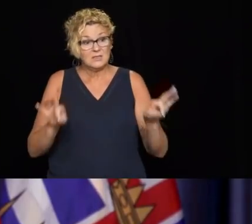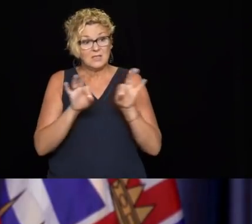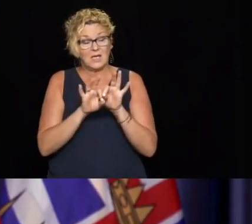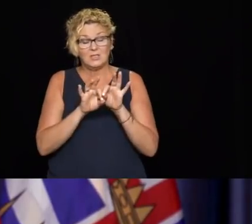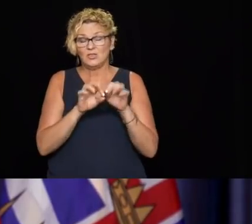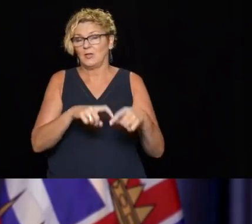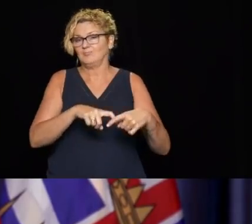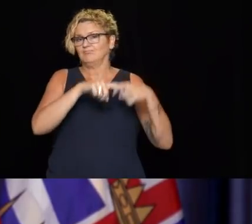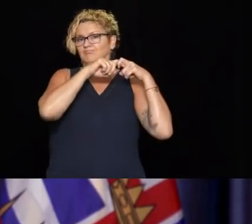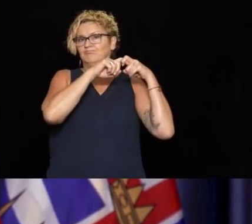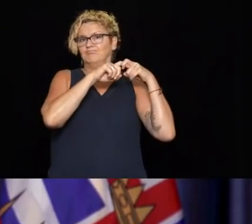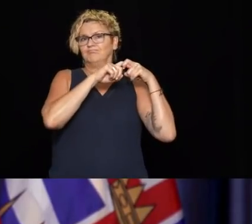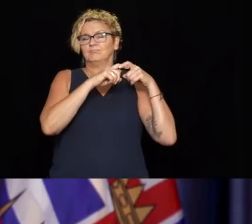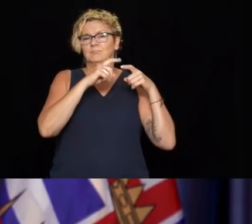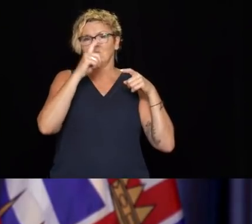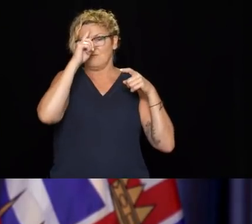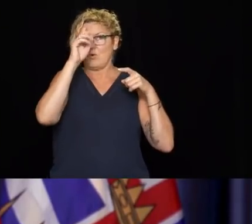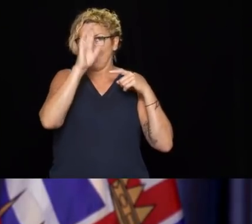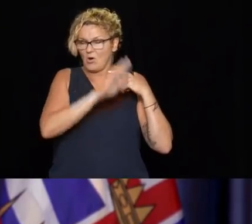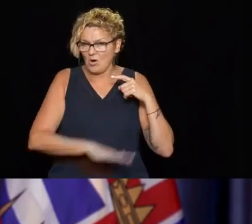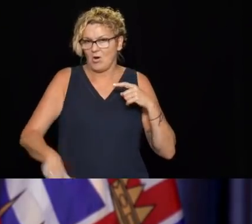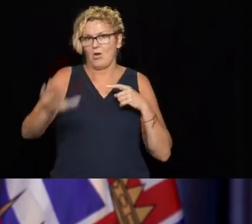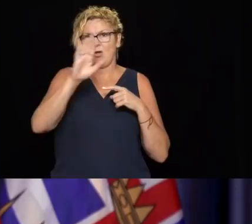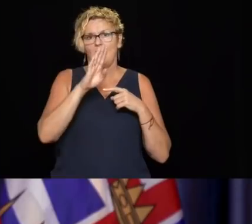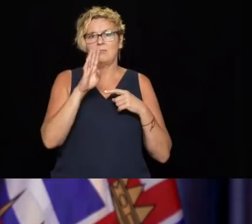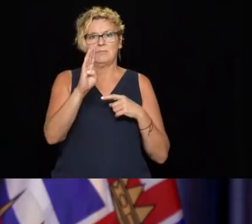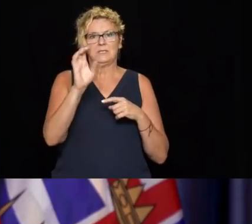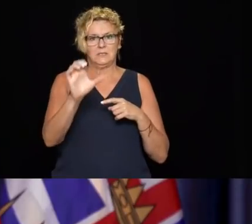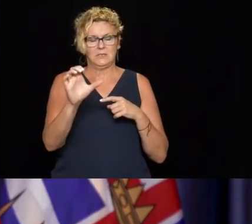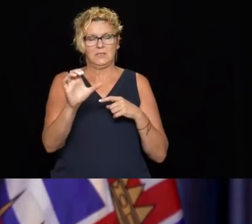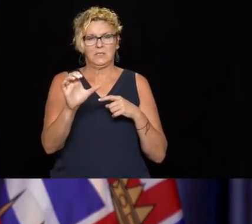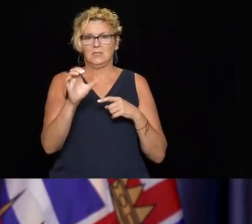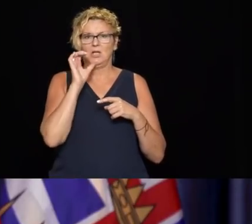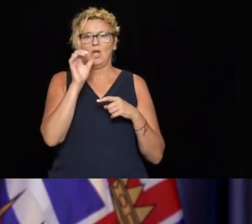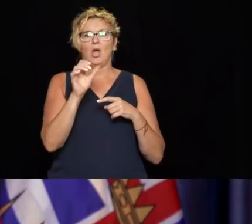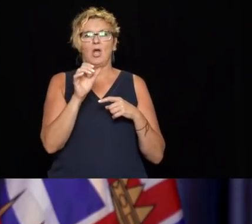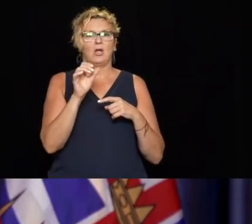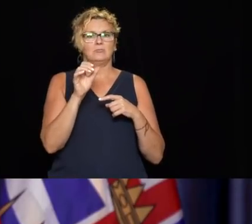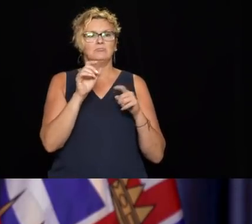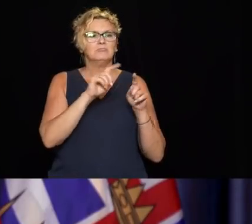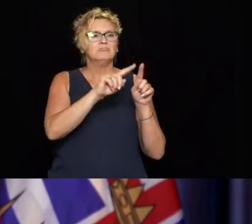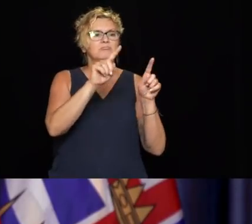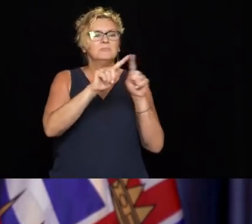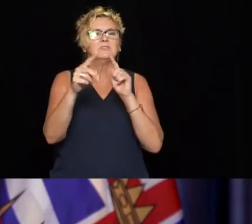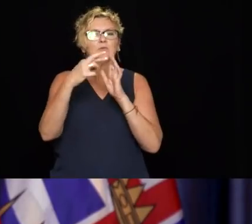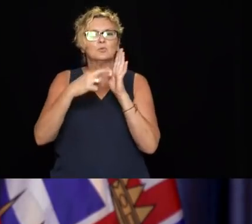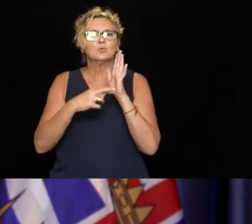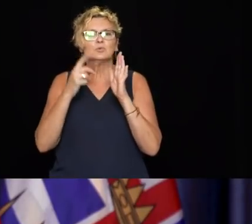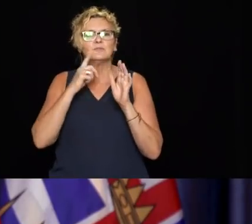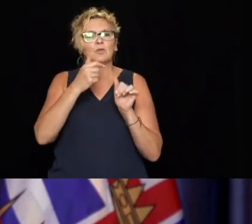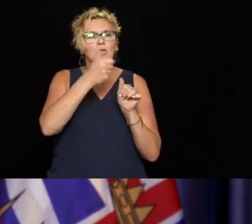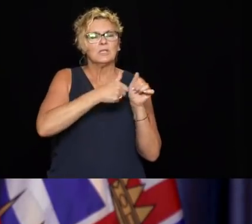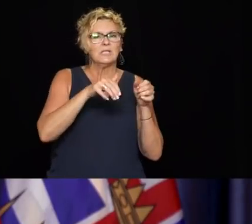and we did that across the province. What we are proposing in terms of the management of capacity of the healthcare system is the